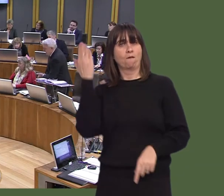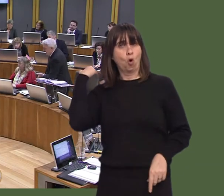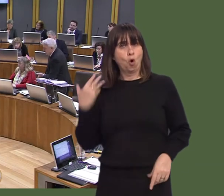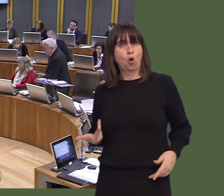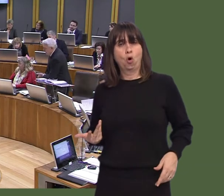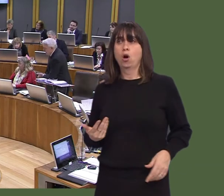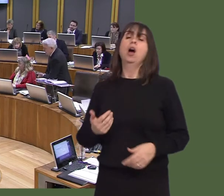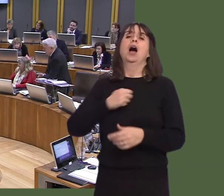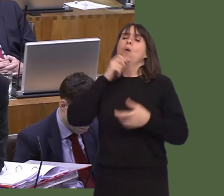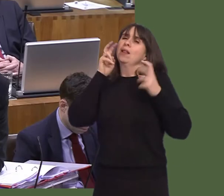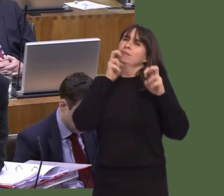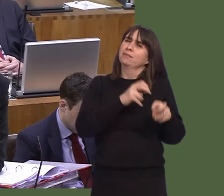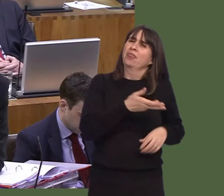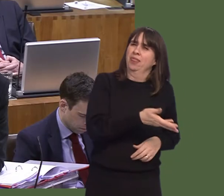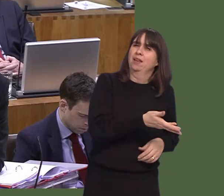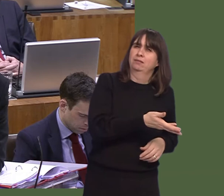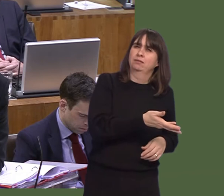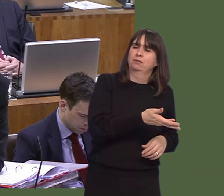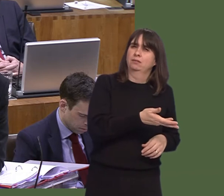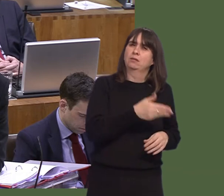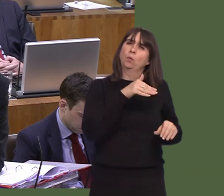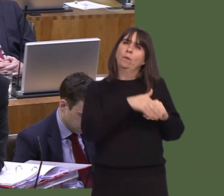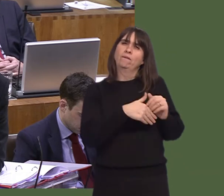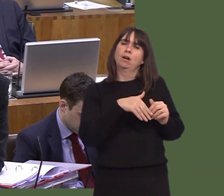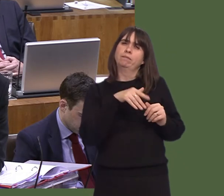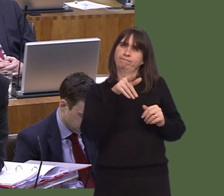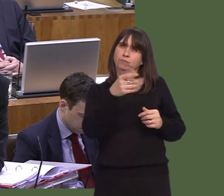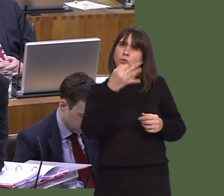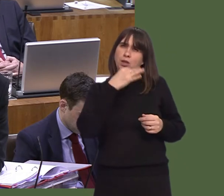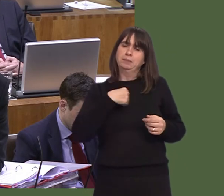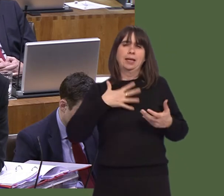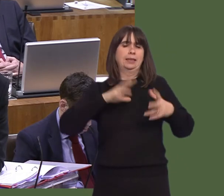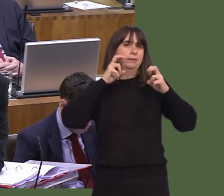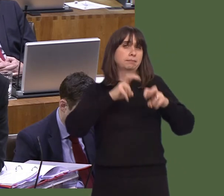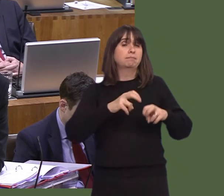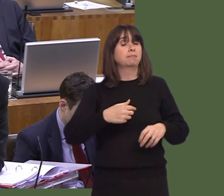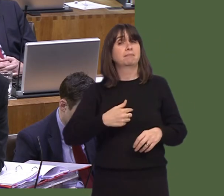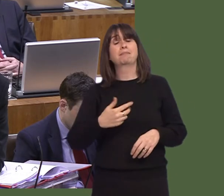of the finances, and to ensure that 'services and patients are not adversely affected by the need to improve financial management'. We have said that.